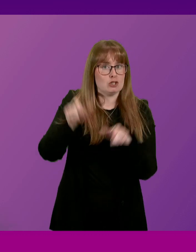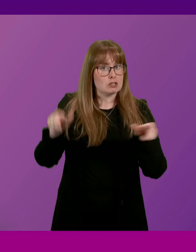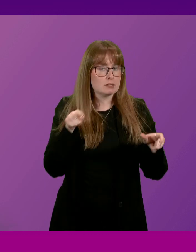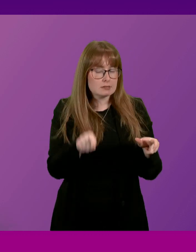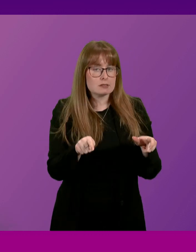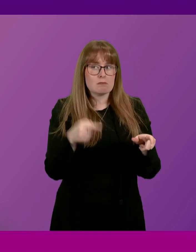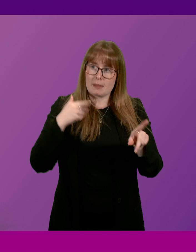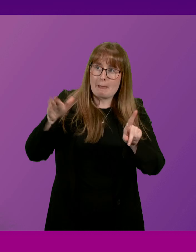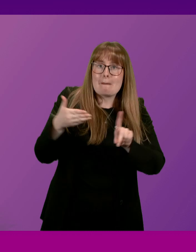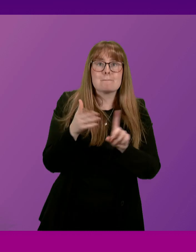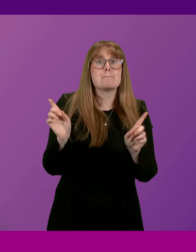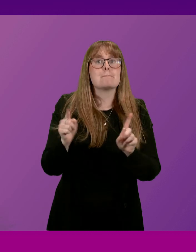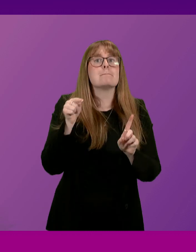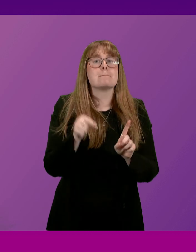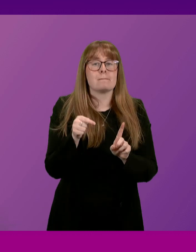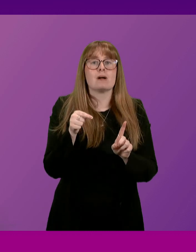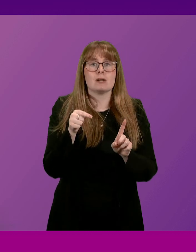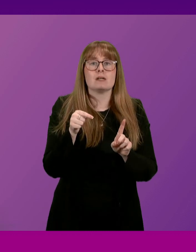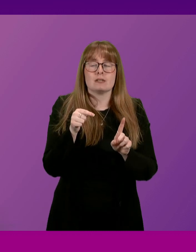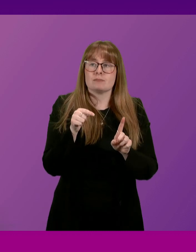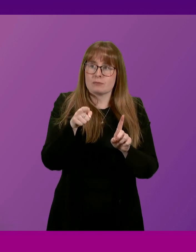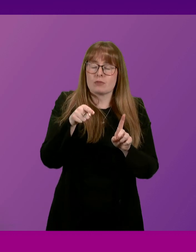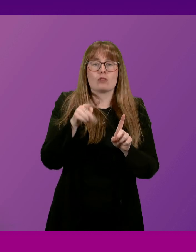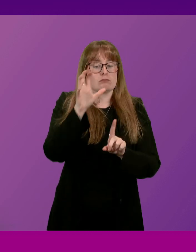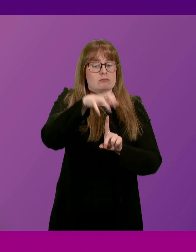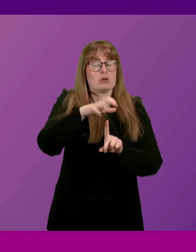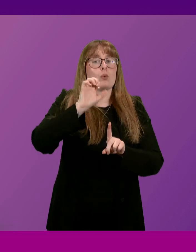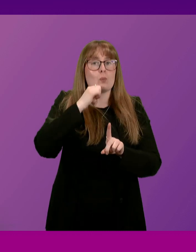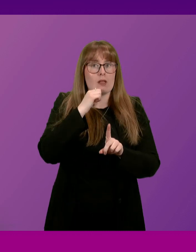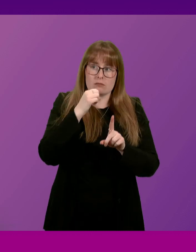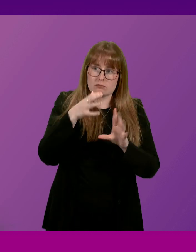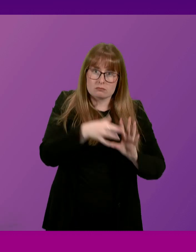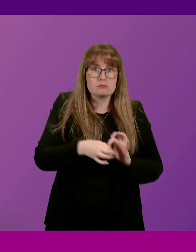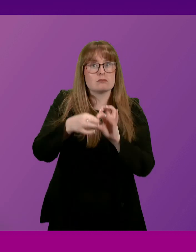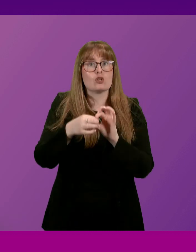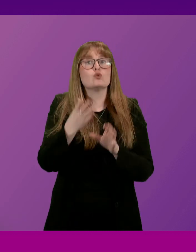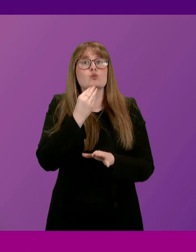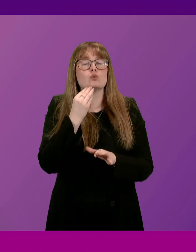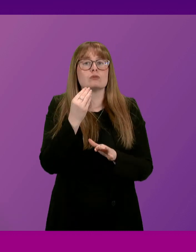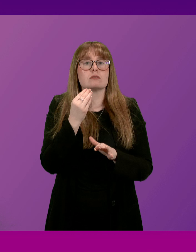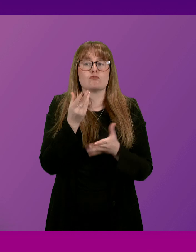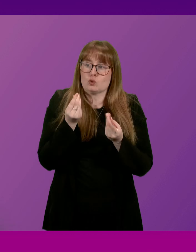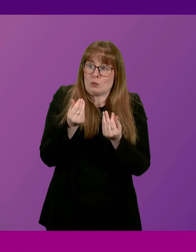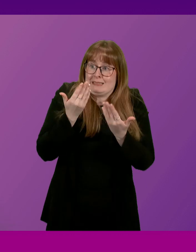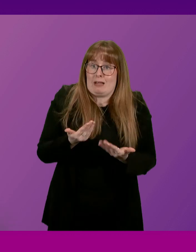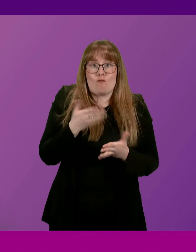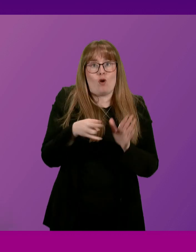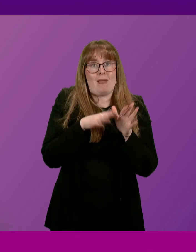is intended that the unit will be taken forward within the existing resources of NHS Grampian.